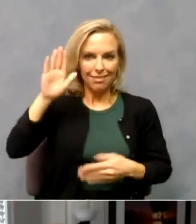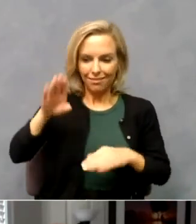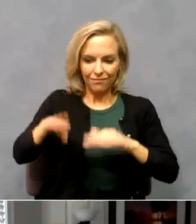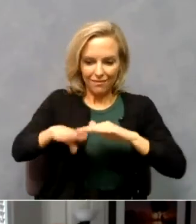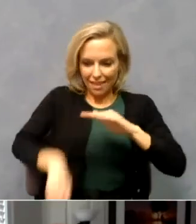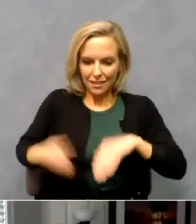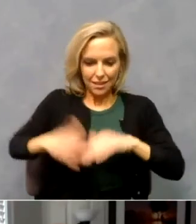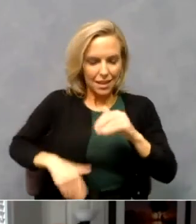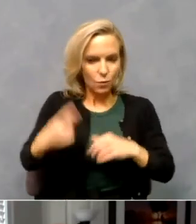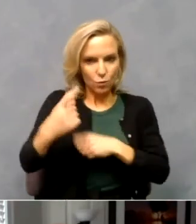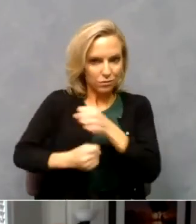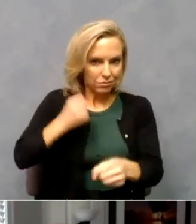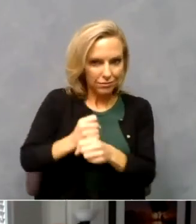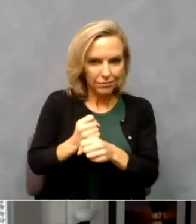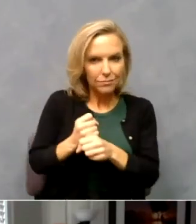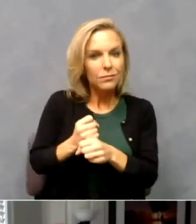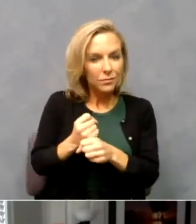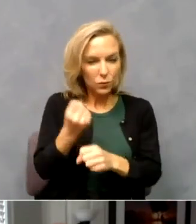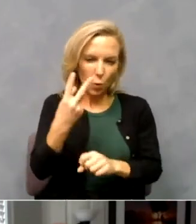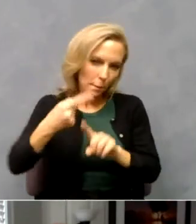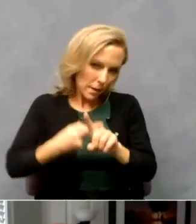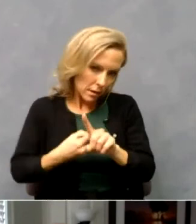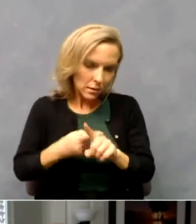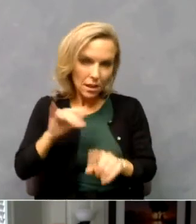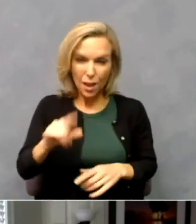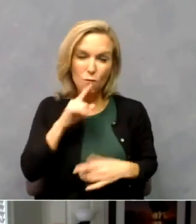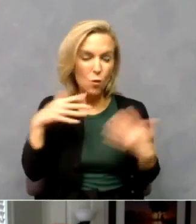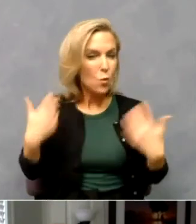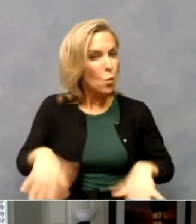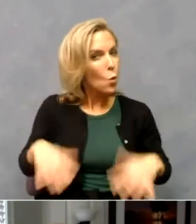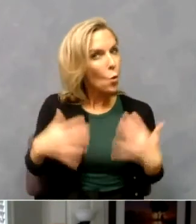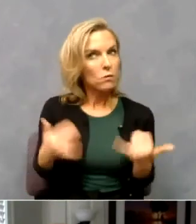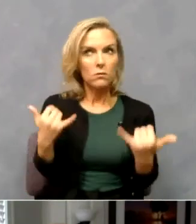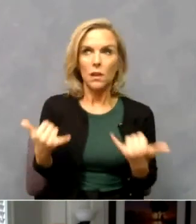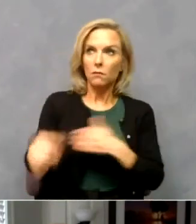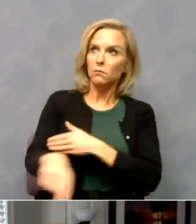I've said that repeatedly deploying these new vaccines is incredibly